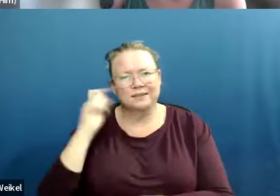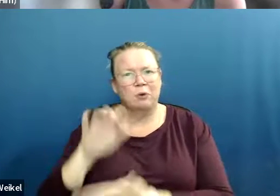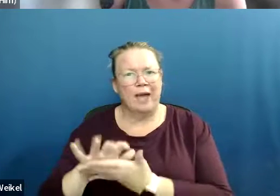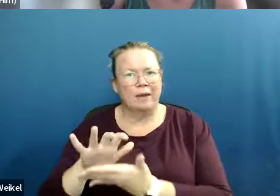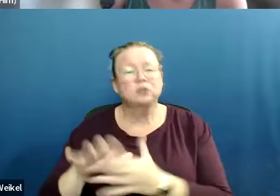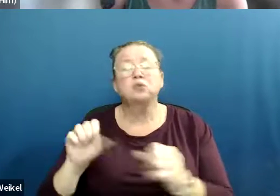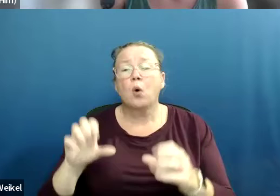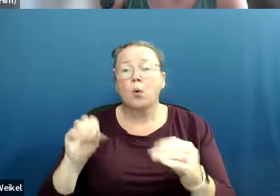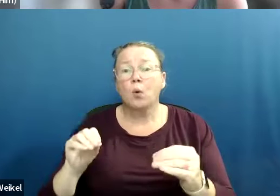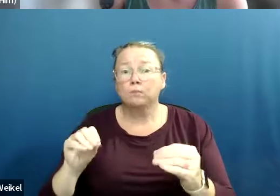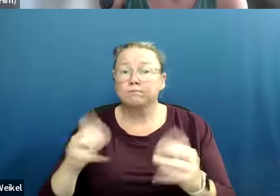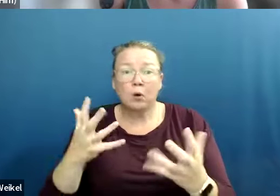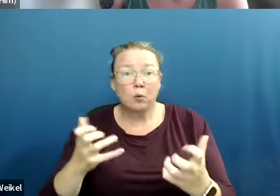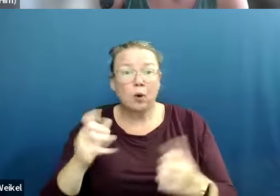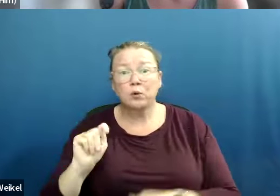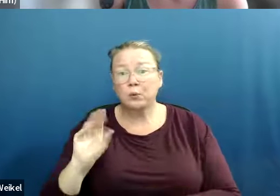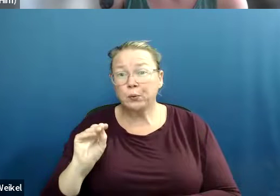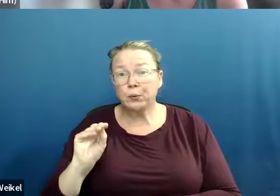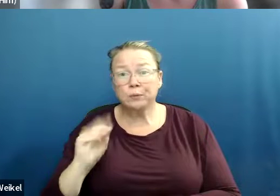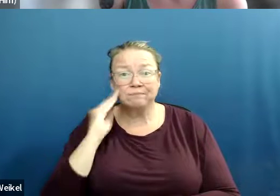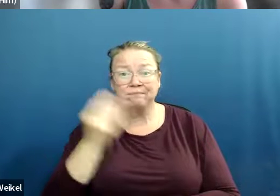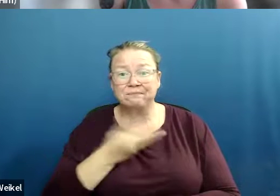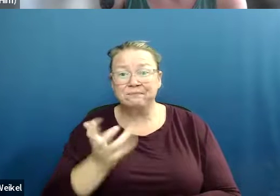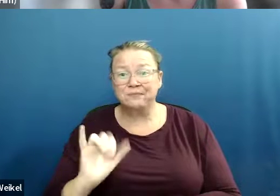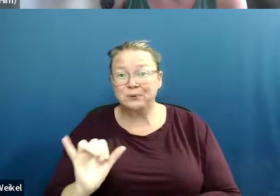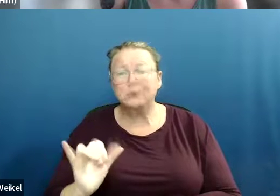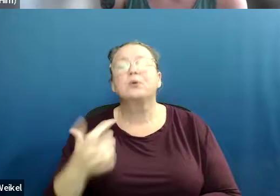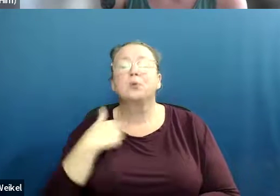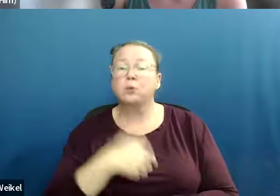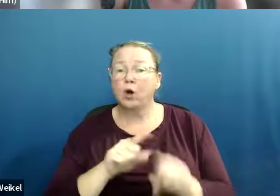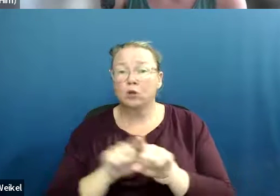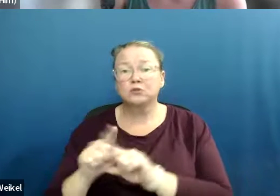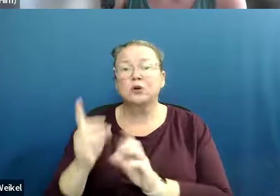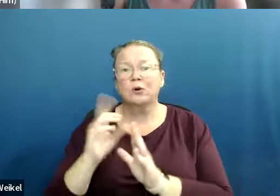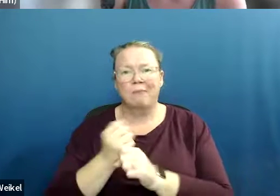Alan Cruz: I just wanted to kinda Alan Cruz: share that as well. We have also design shirts.